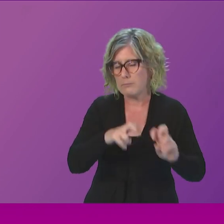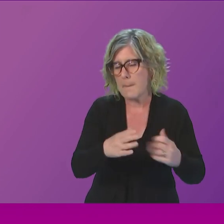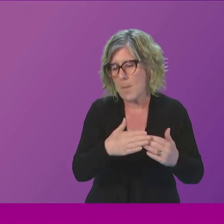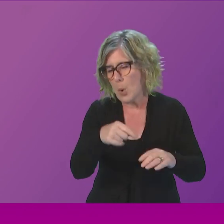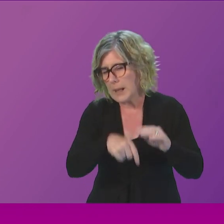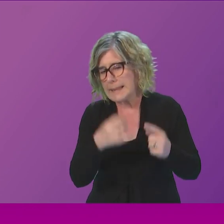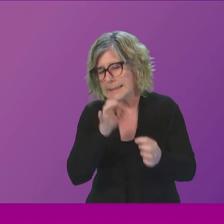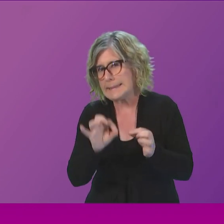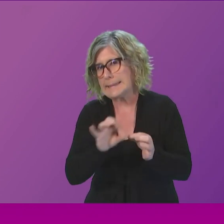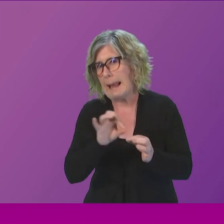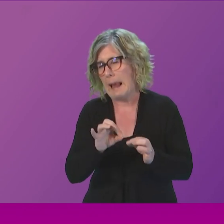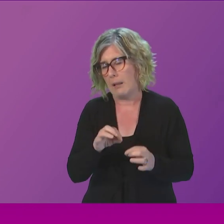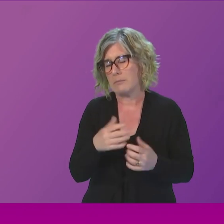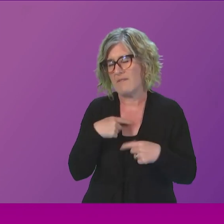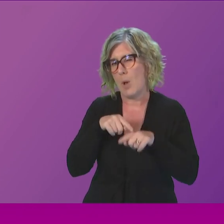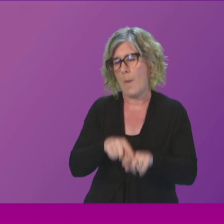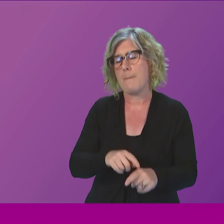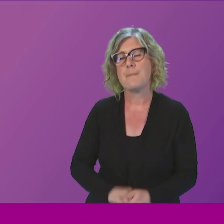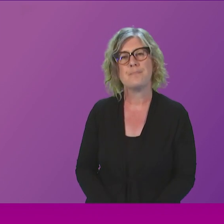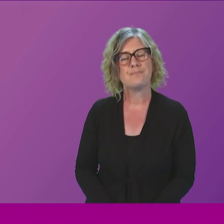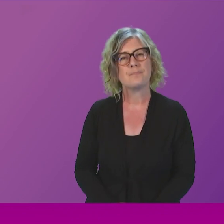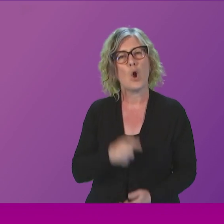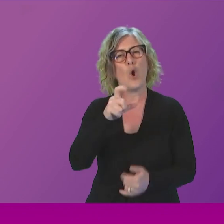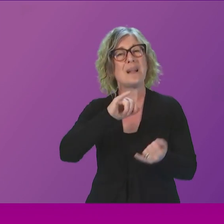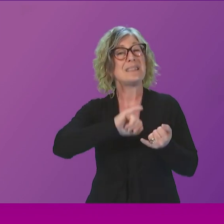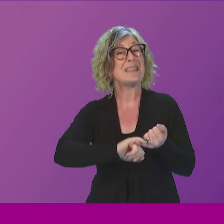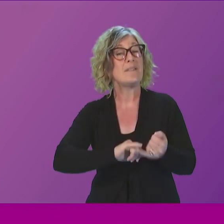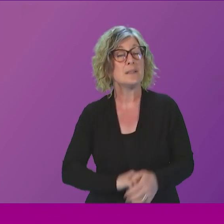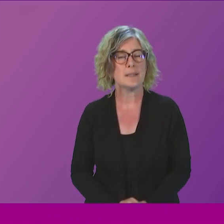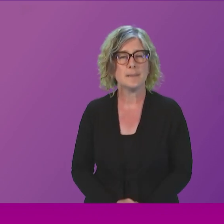as Paul Sweeney has asked me to do.